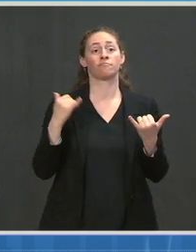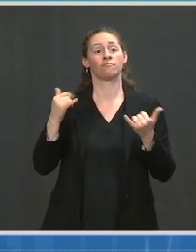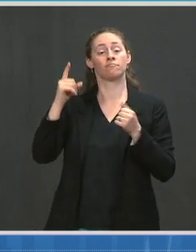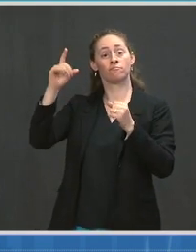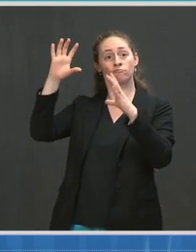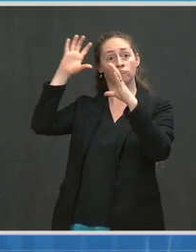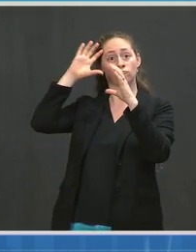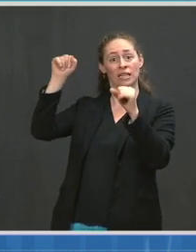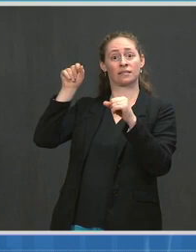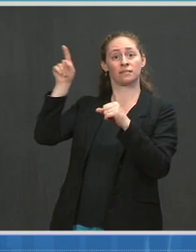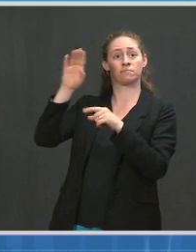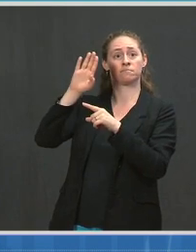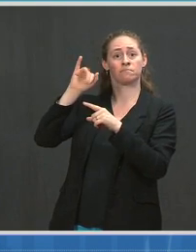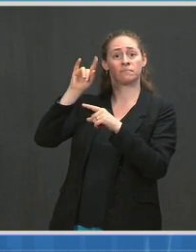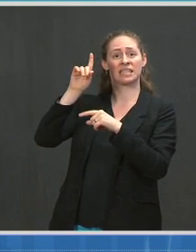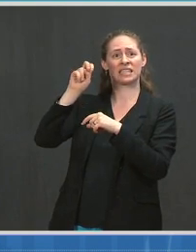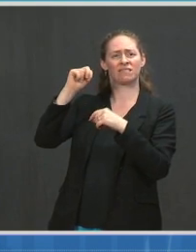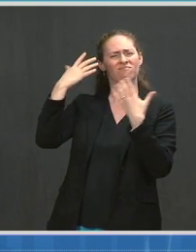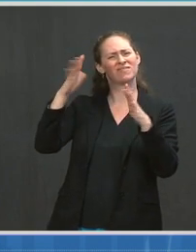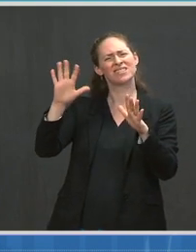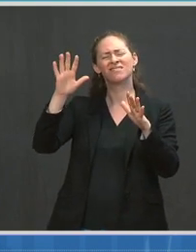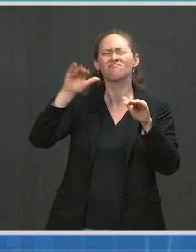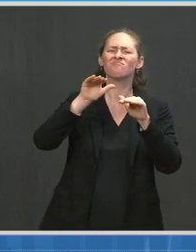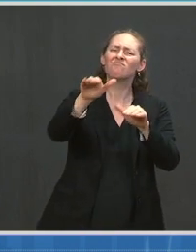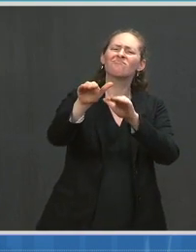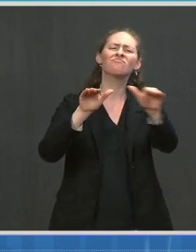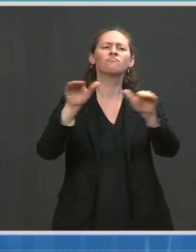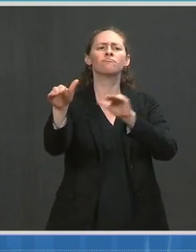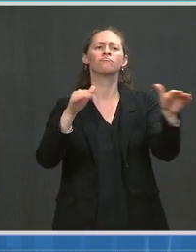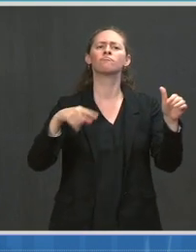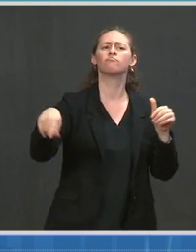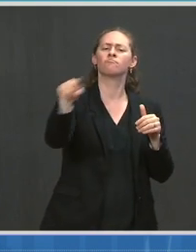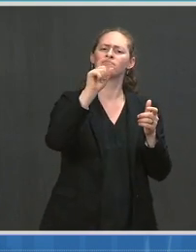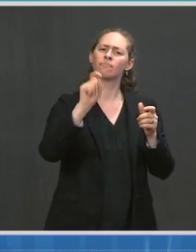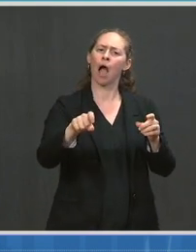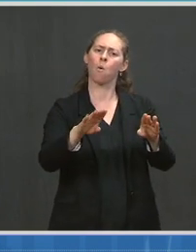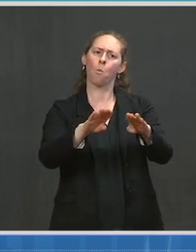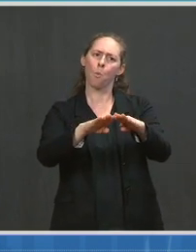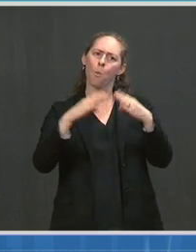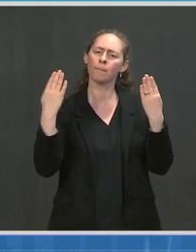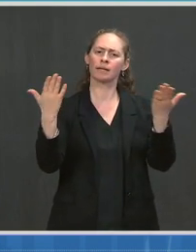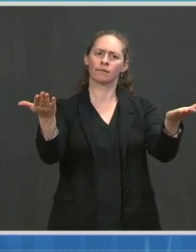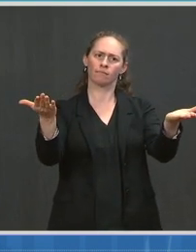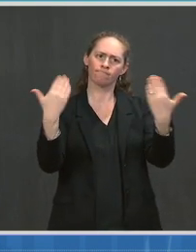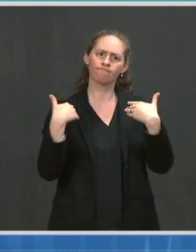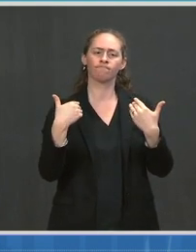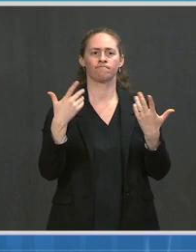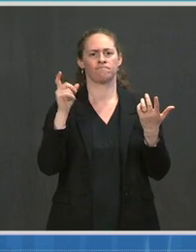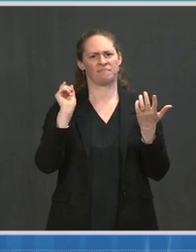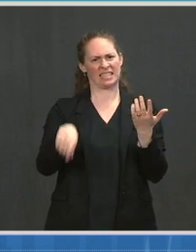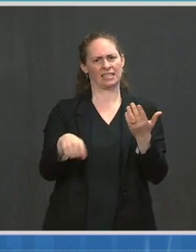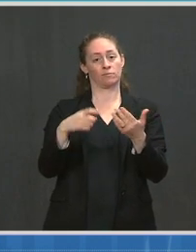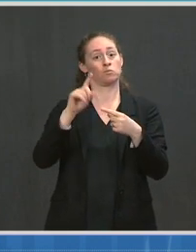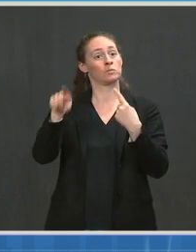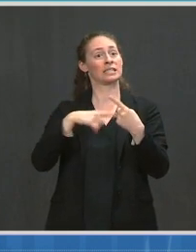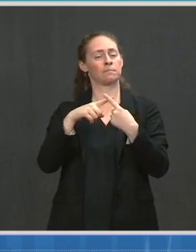no later than May one. As you can see from this map, 46 states and the District of Columbia